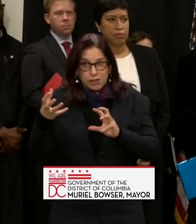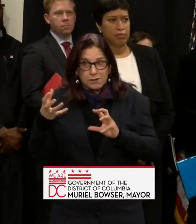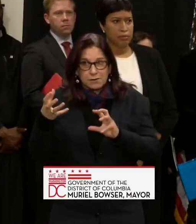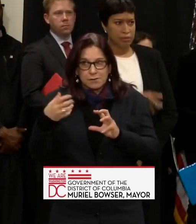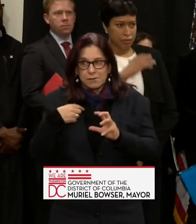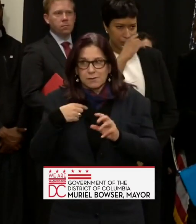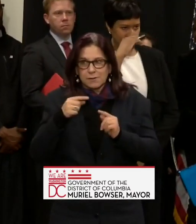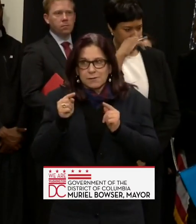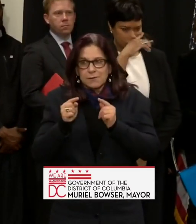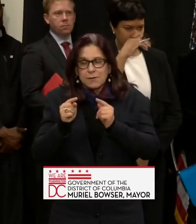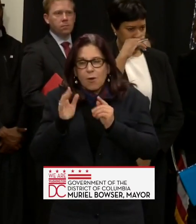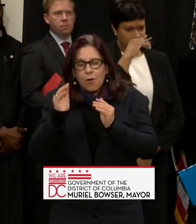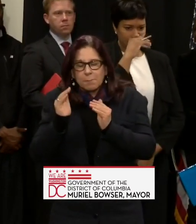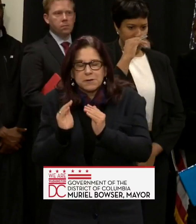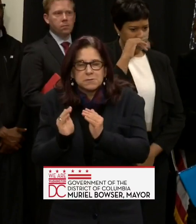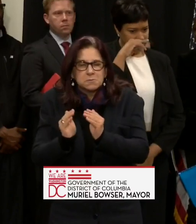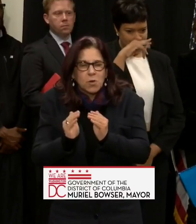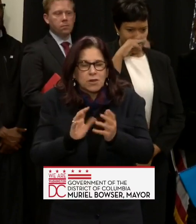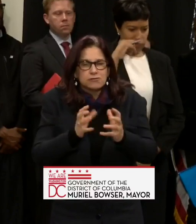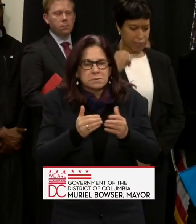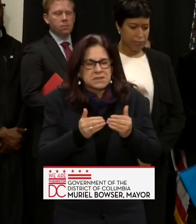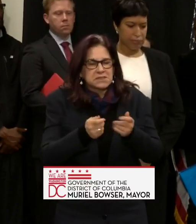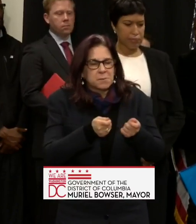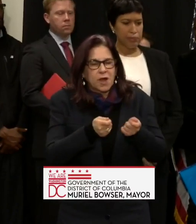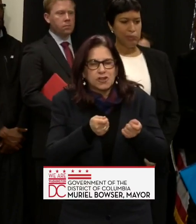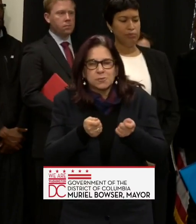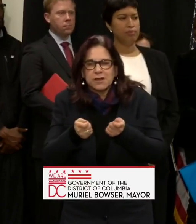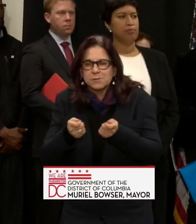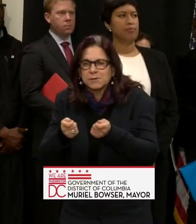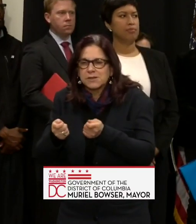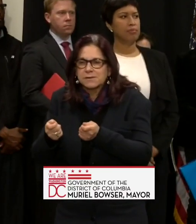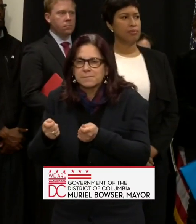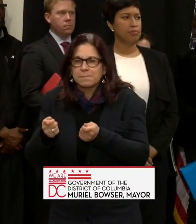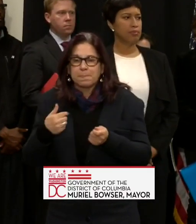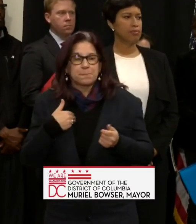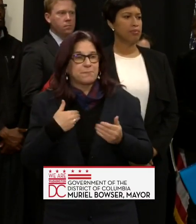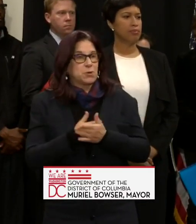FOCUSED ON PROVIDING INFORMATION TO AND COMMUNICATING WITH THE